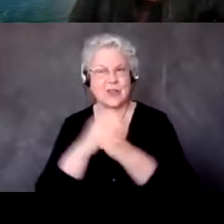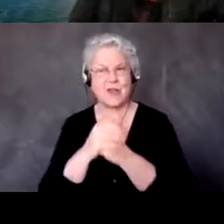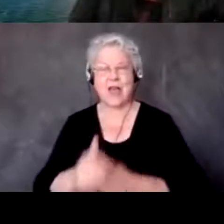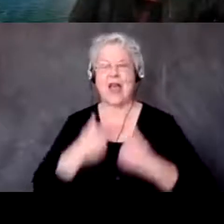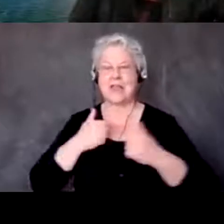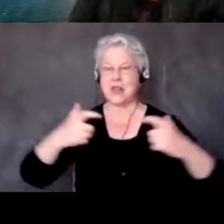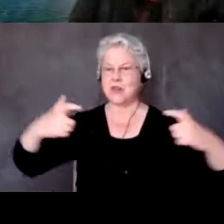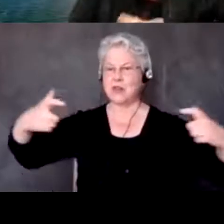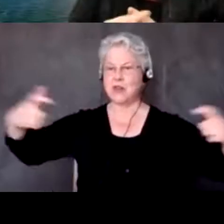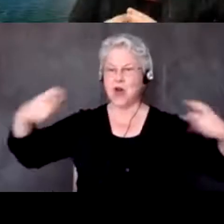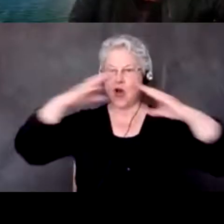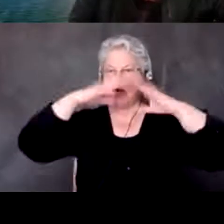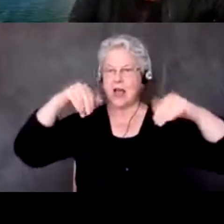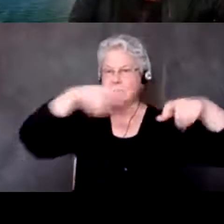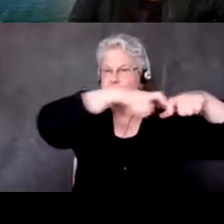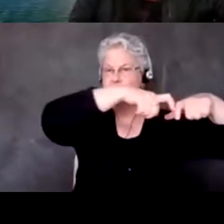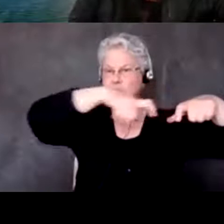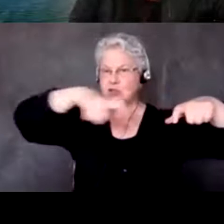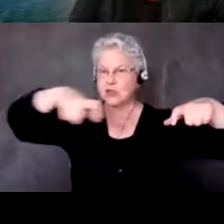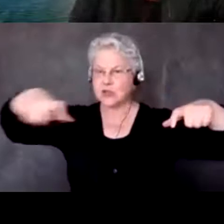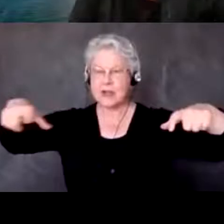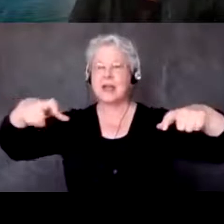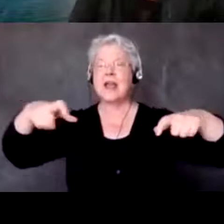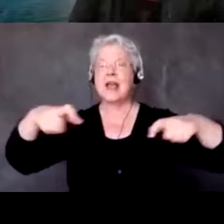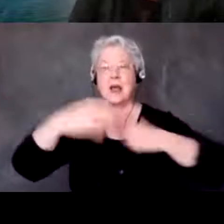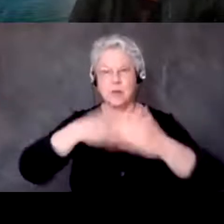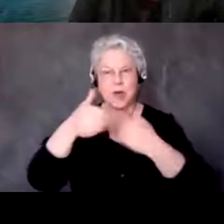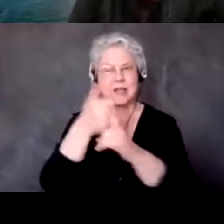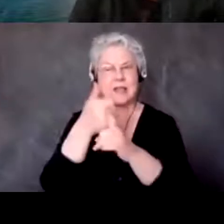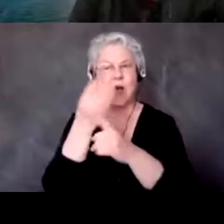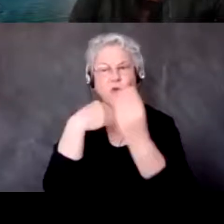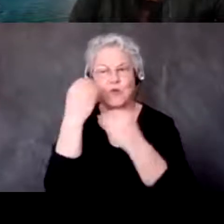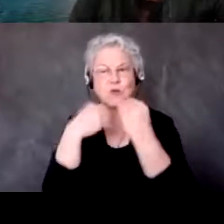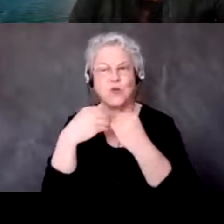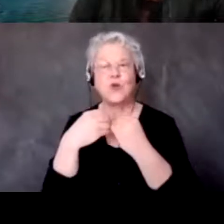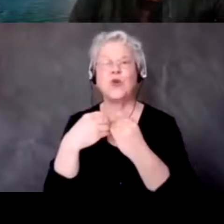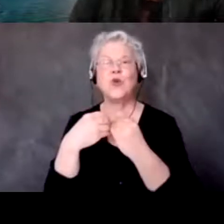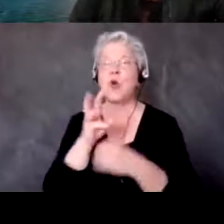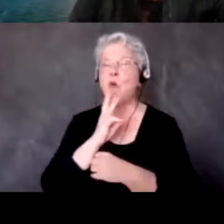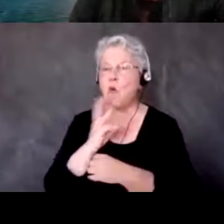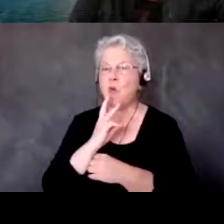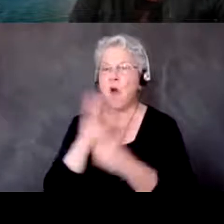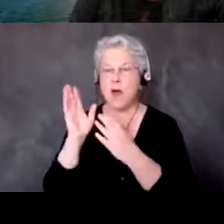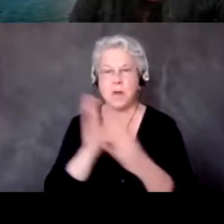how to harvest their own food, process their own food, pack their own water, pack firewood,